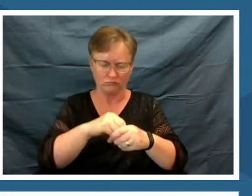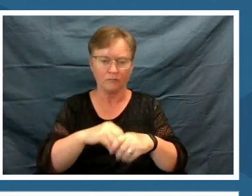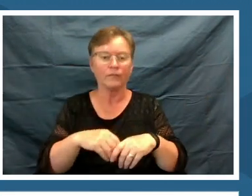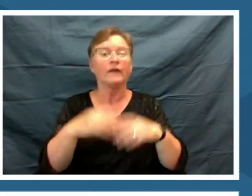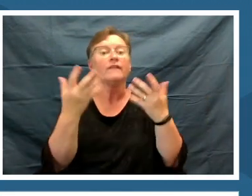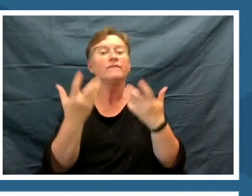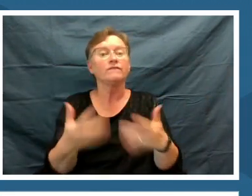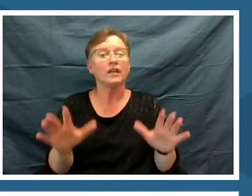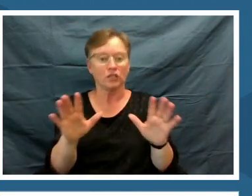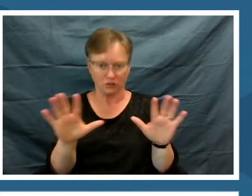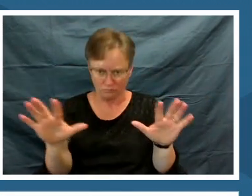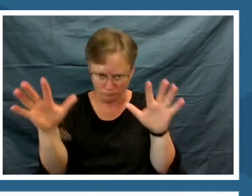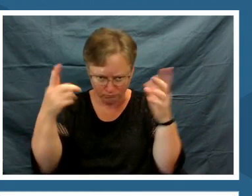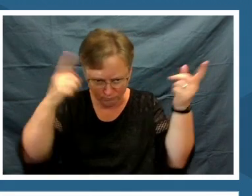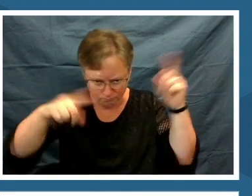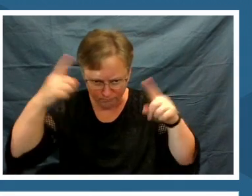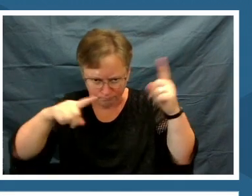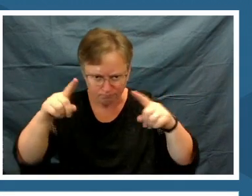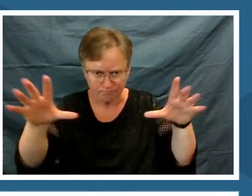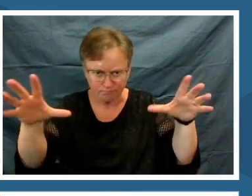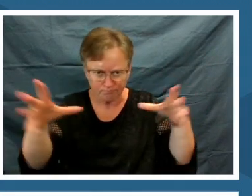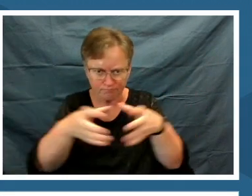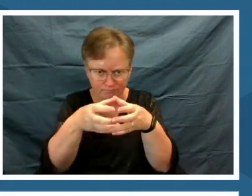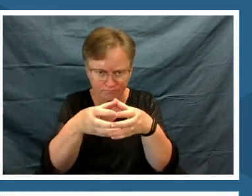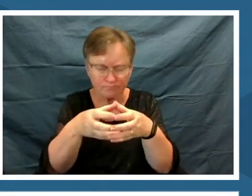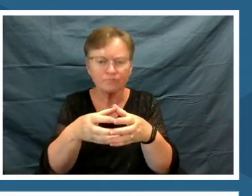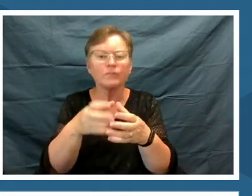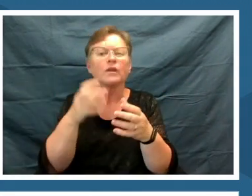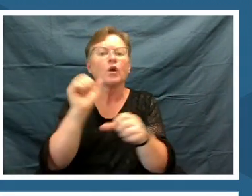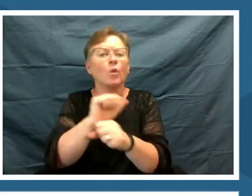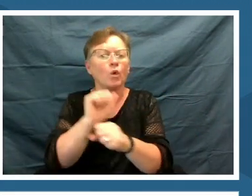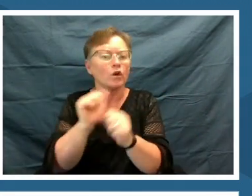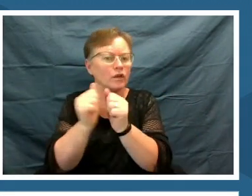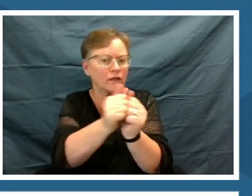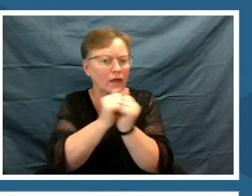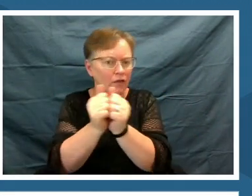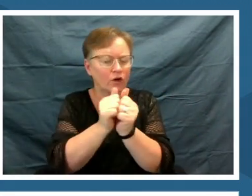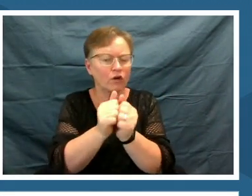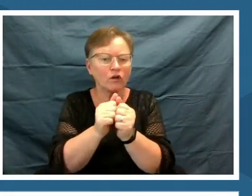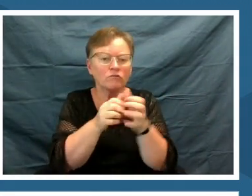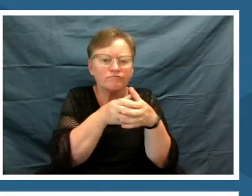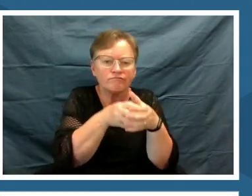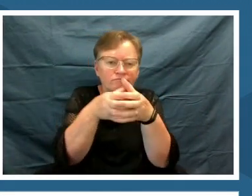work to carry out the work through interagency working groups made up of